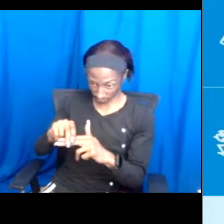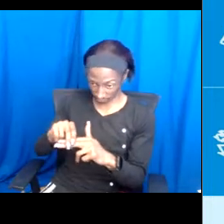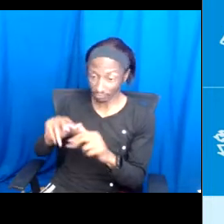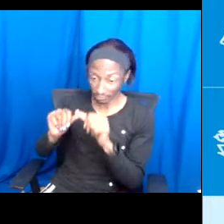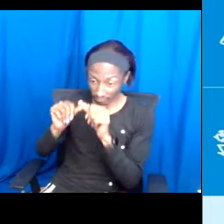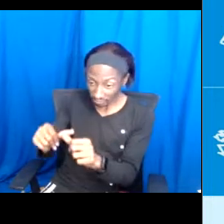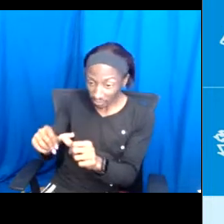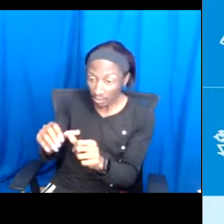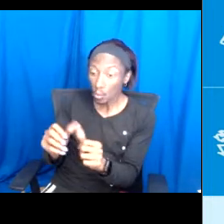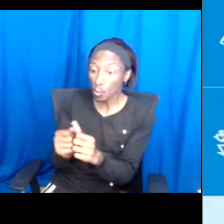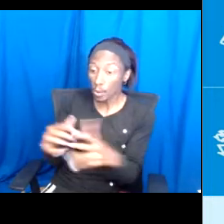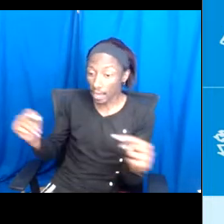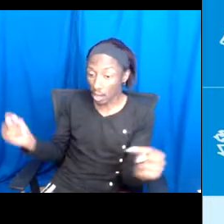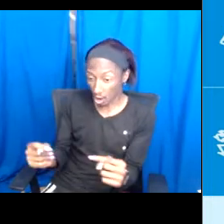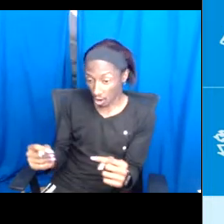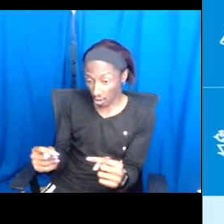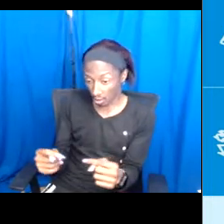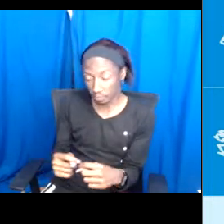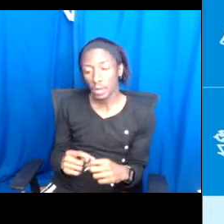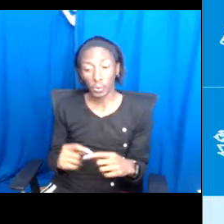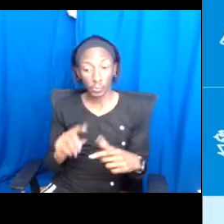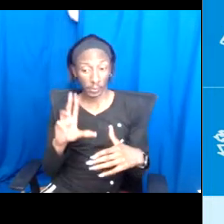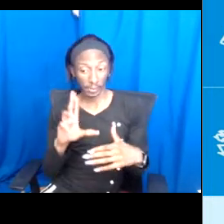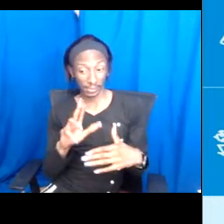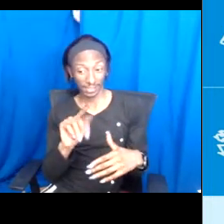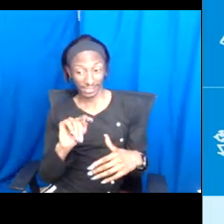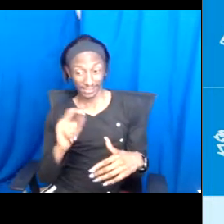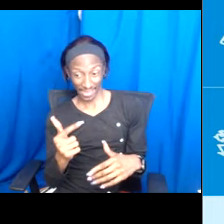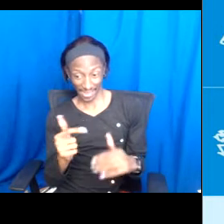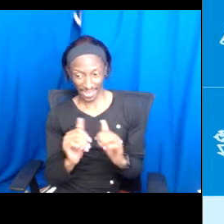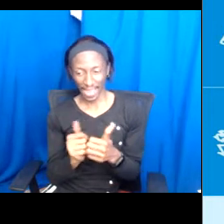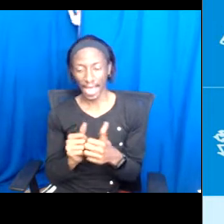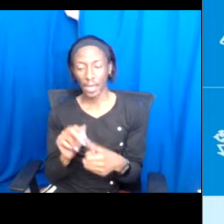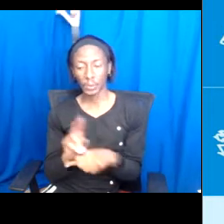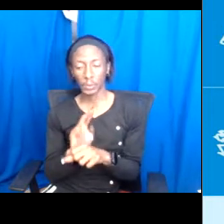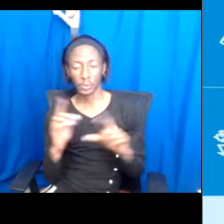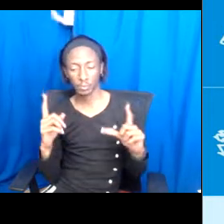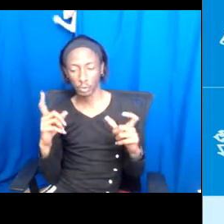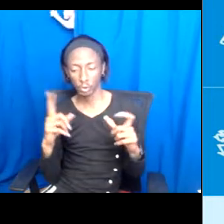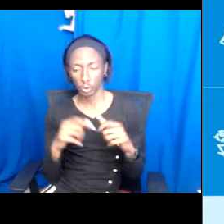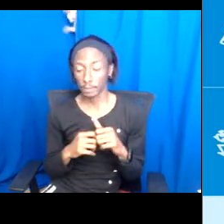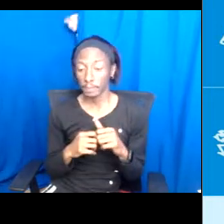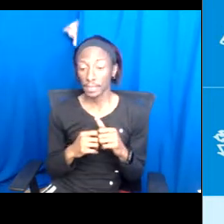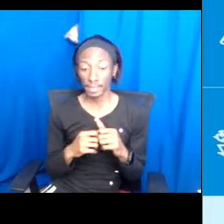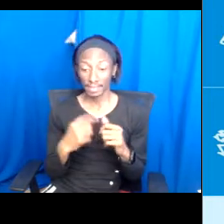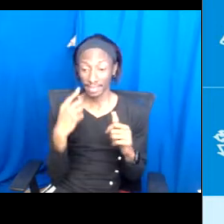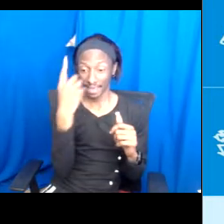we just tag them by taking a picture. Because when you take a picture of the animal's head, you could go to the next slide.